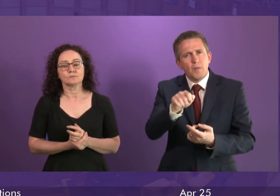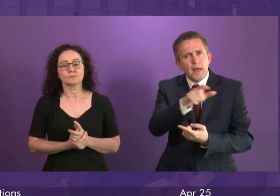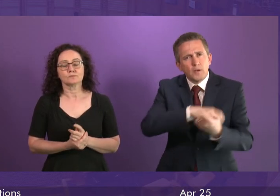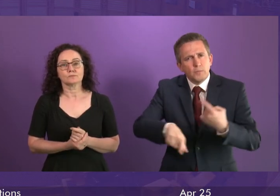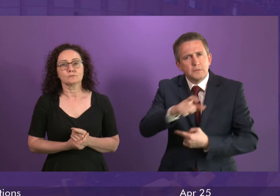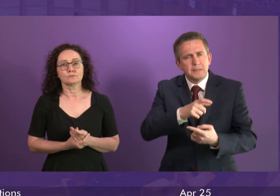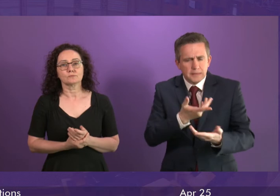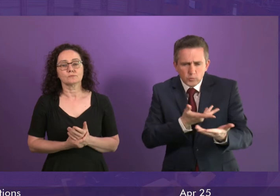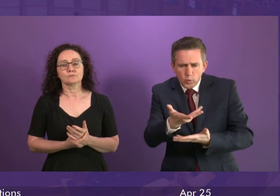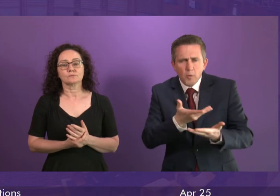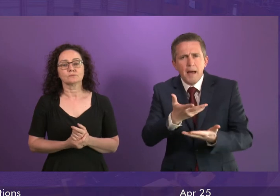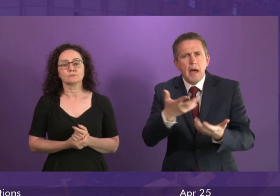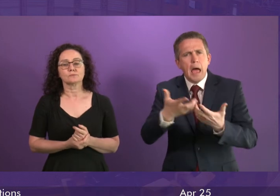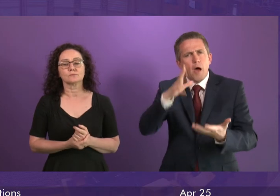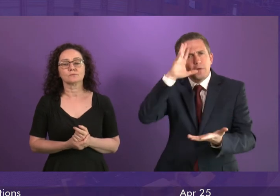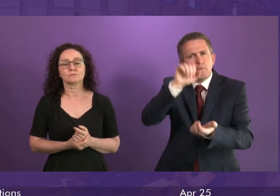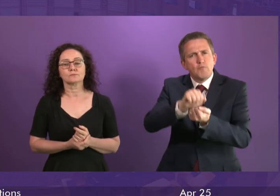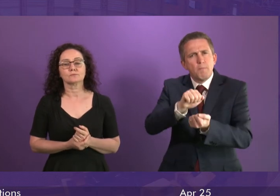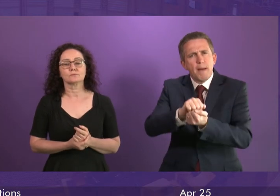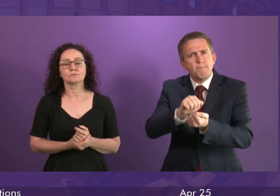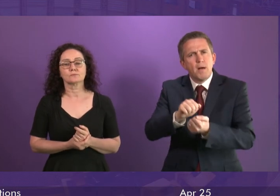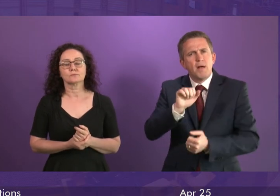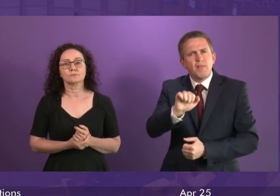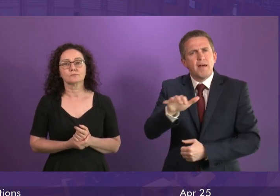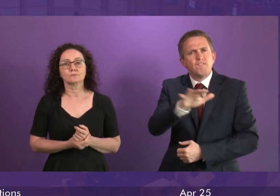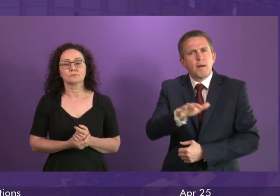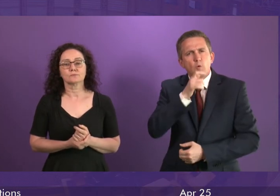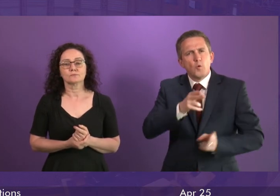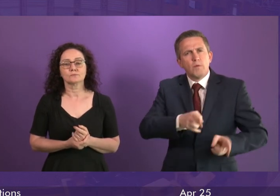ones and show our solidarity. Glasgow’s Lord Provost has indicated her support. Will